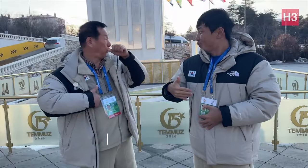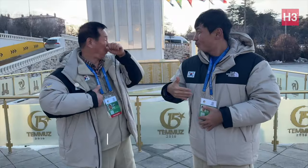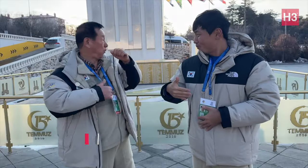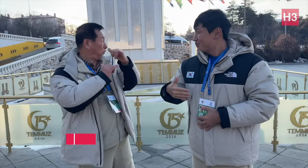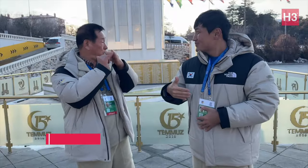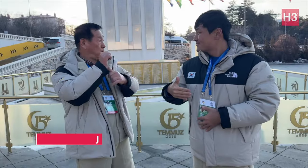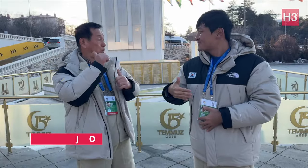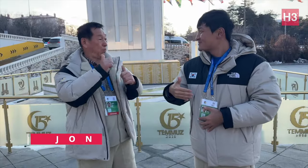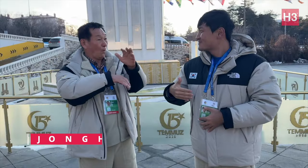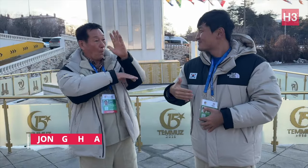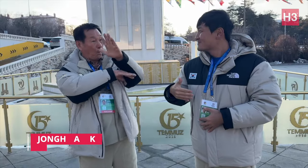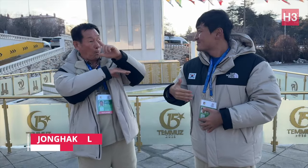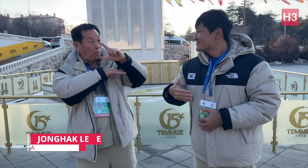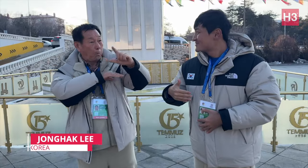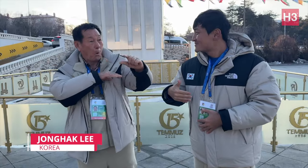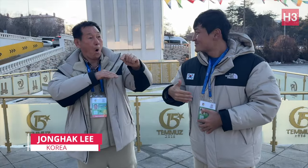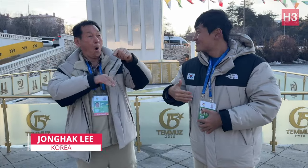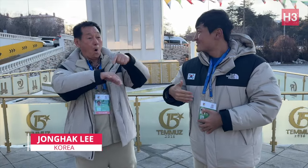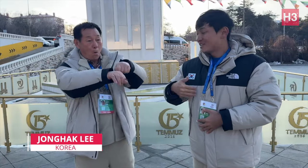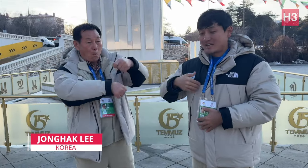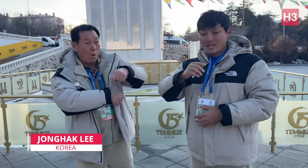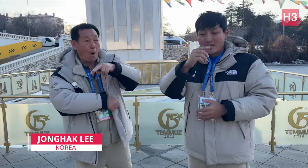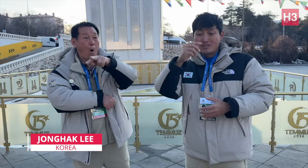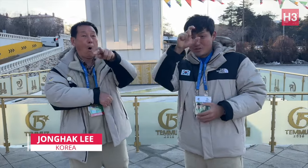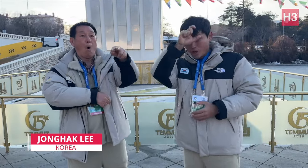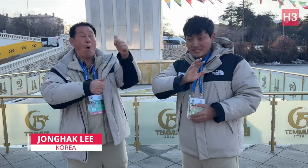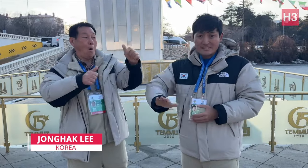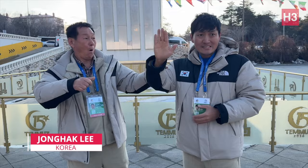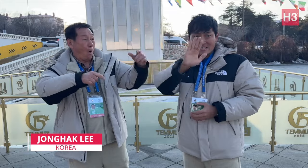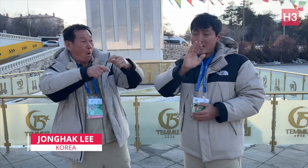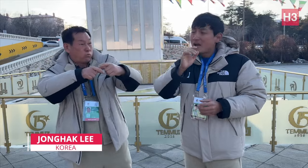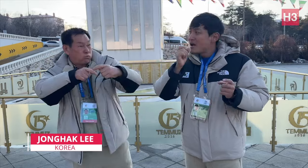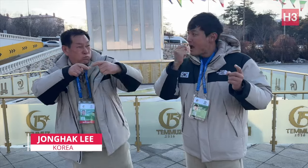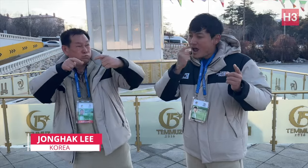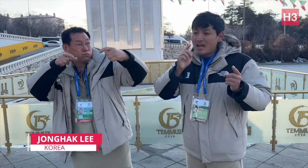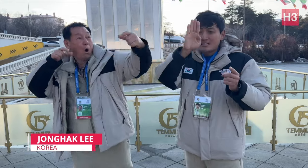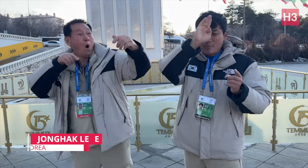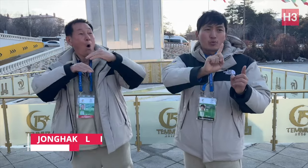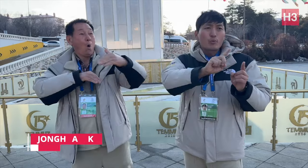[Jonghak] So the events were moved from Istanbul and Ankara to Erzurum. I am amazed at how cold it is in Erzurum. It's a good place